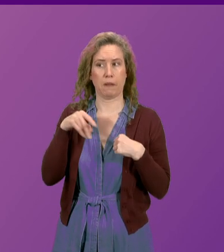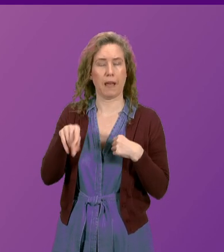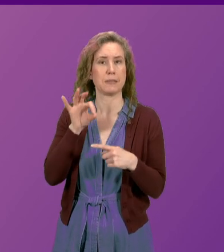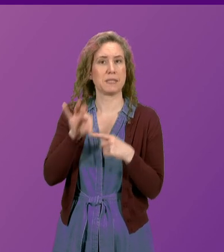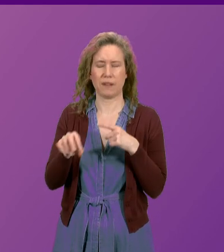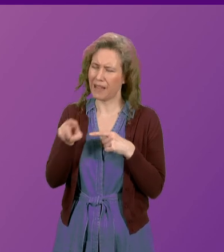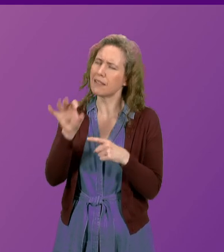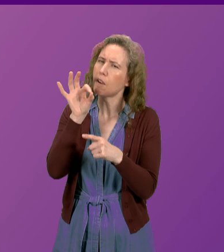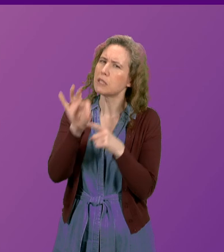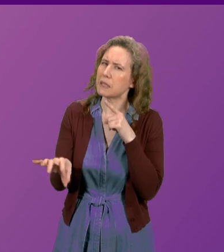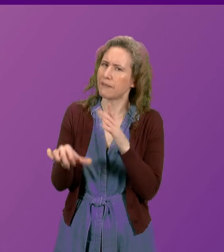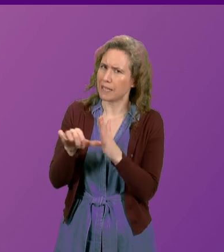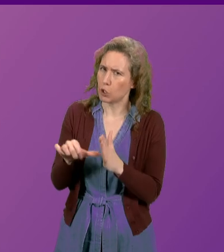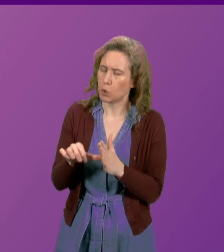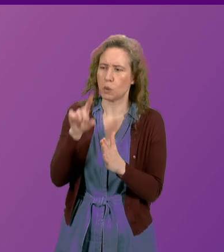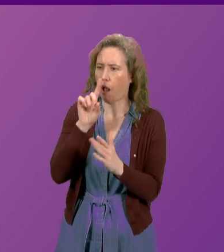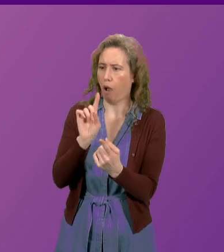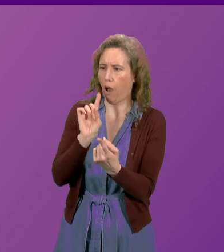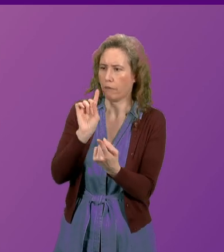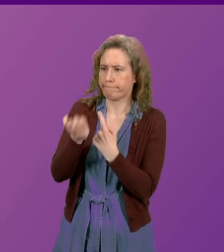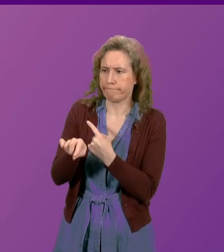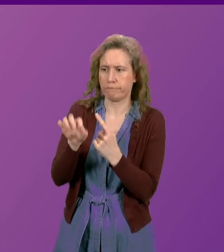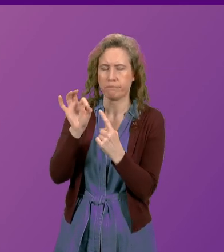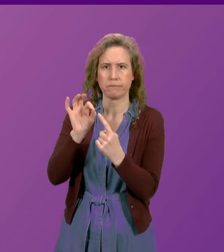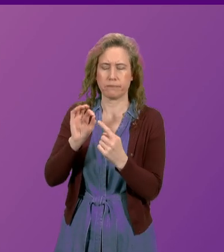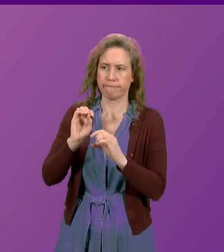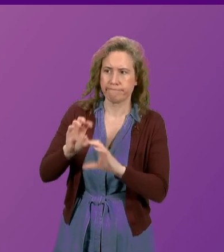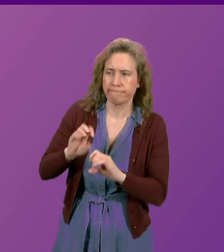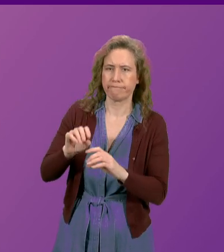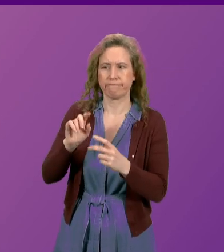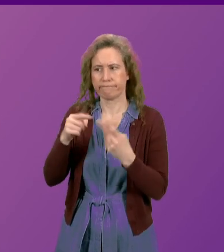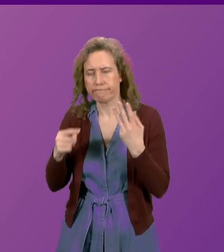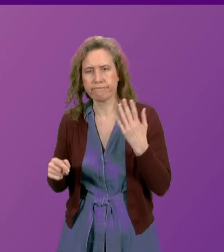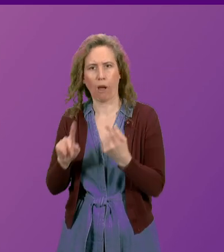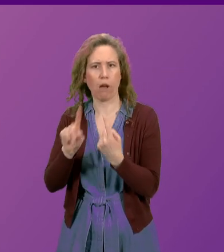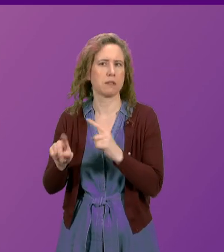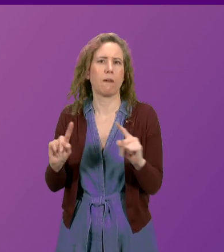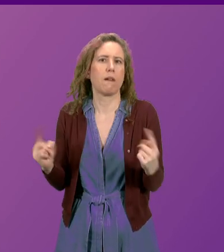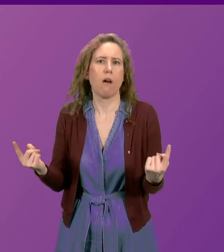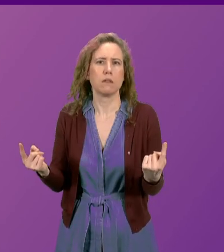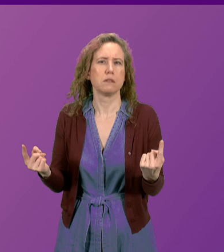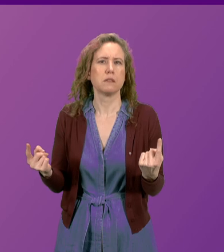That is a very specific issue, so I cannot give Sharon Dowey a direct response today,